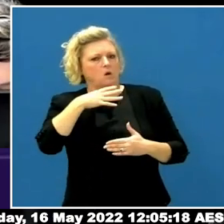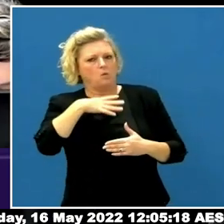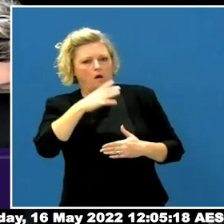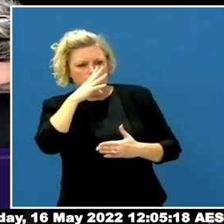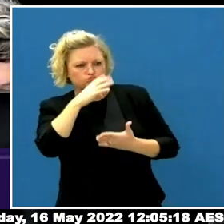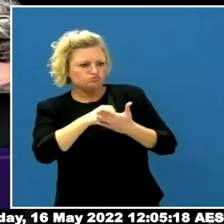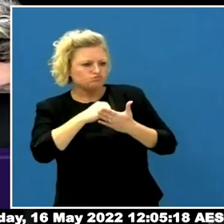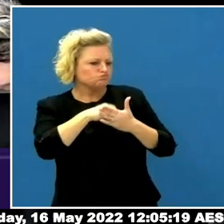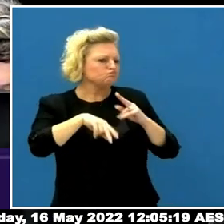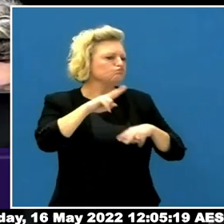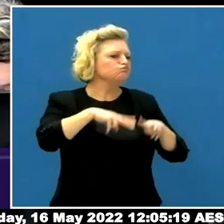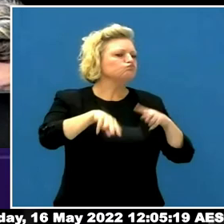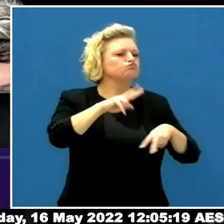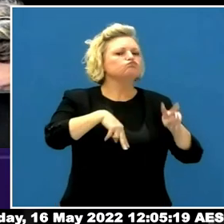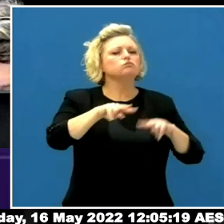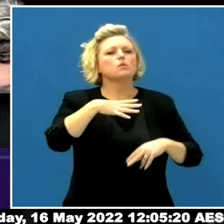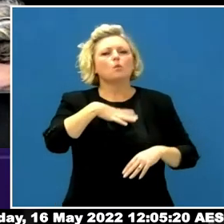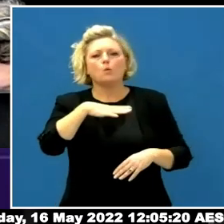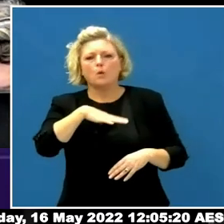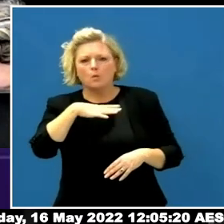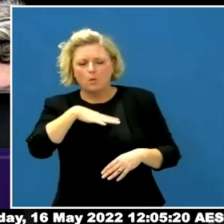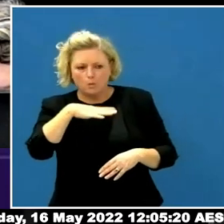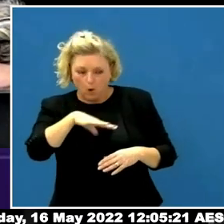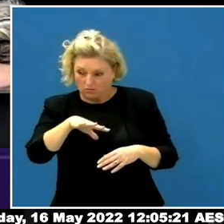Yes. Yes. MR FOGARTY: - the Team Leader? Yes. Many times. MR FOGARTY: By telephone?